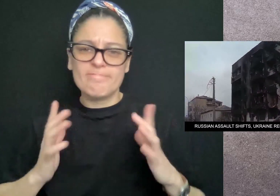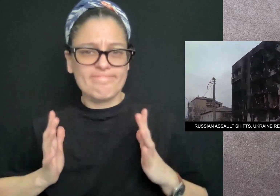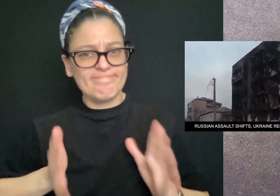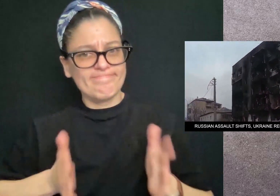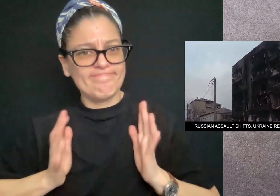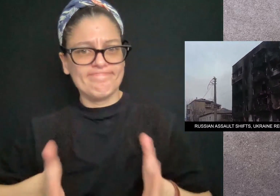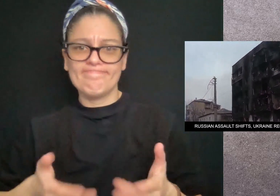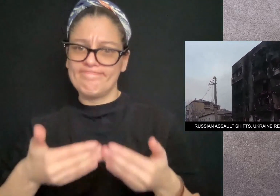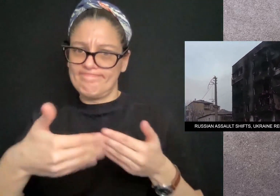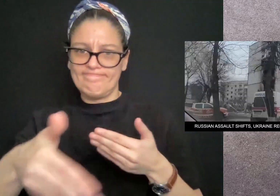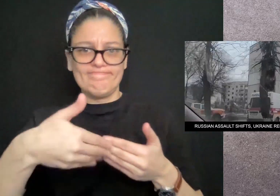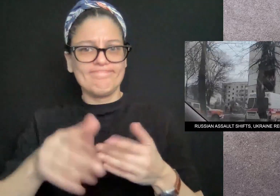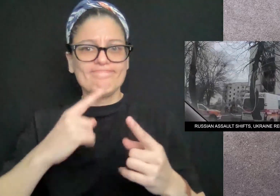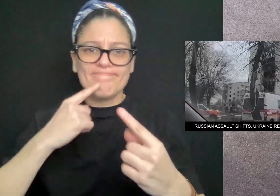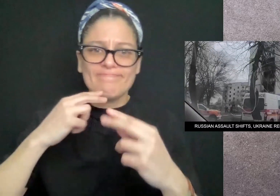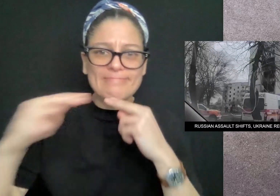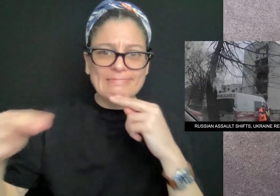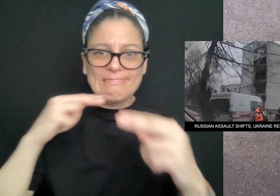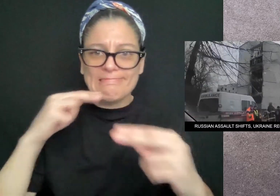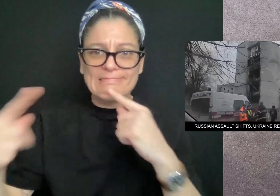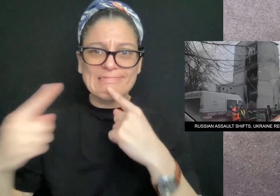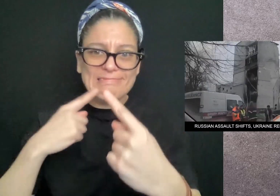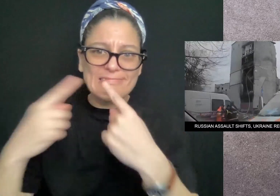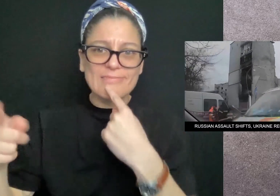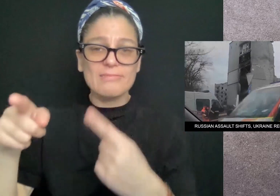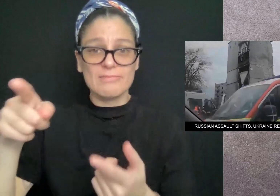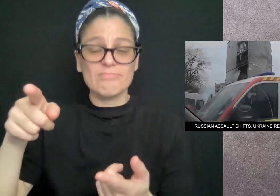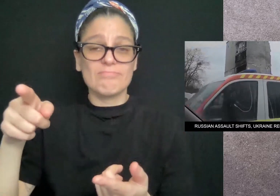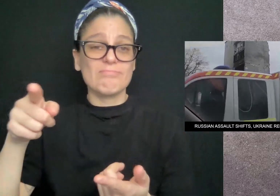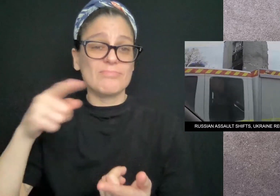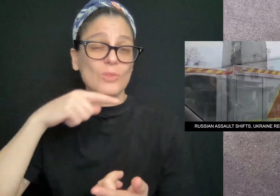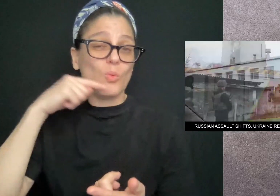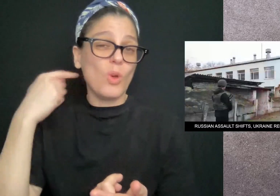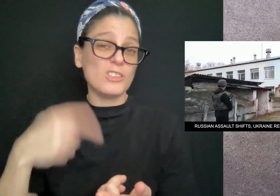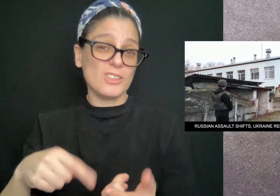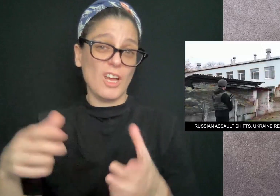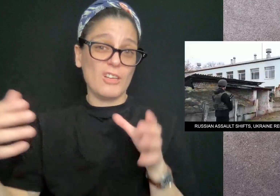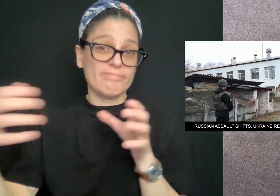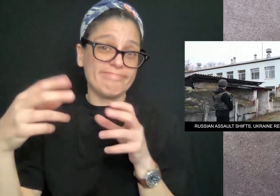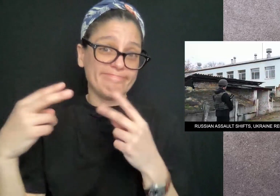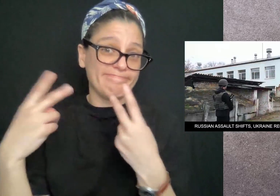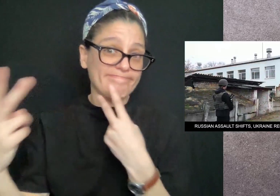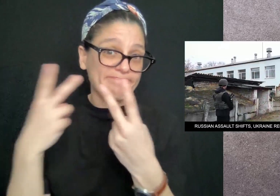even with the violence continuing Ukraine officials say they are still committed to